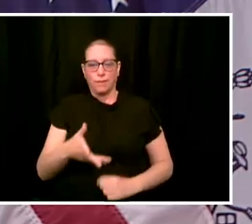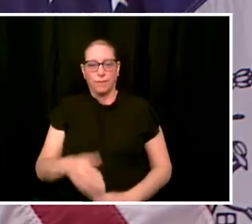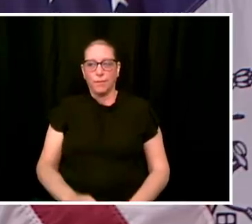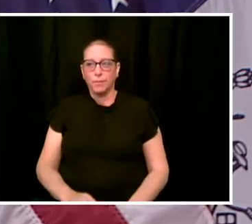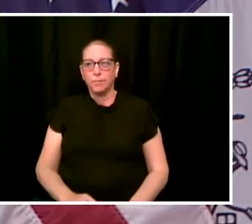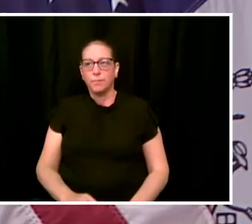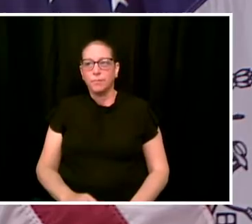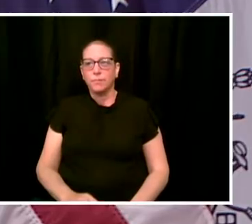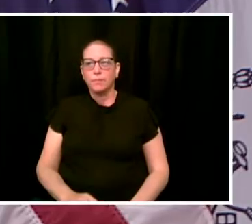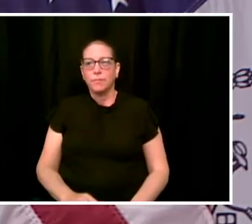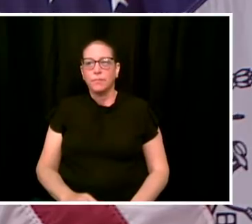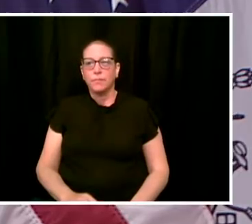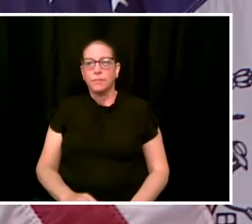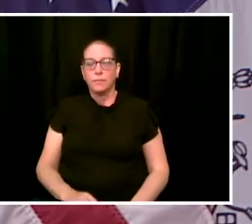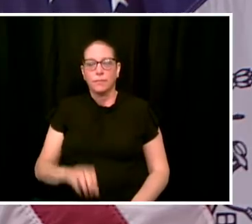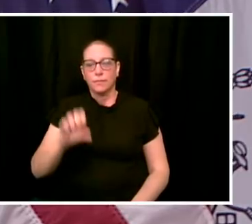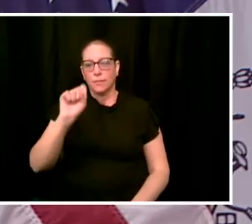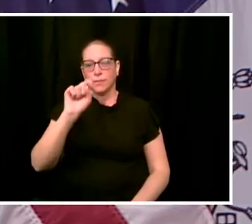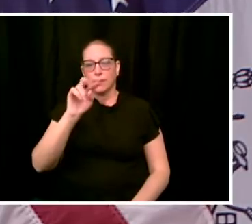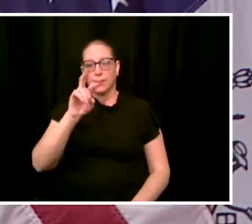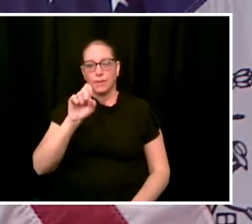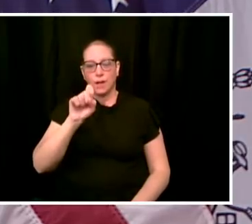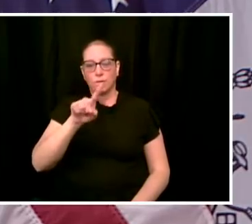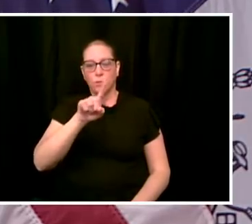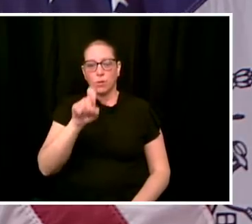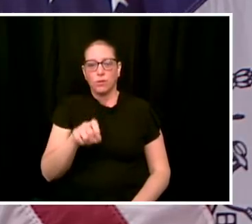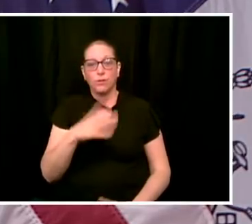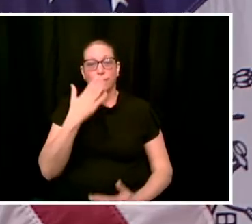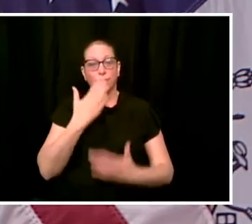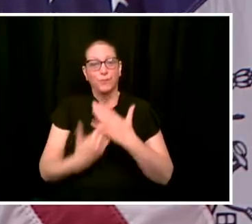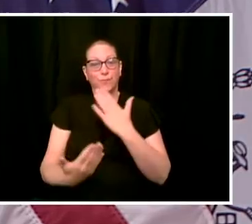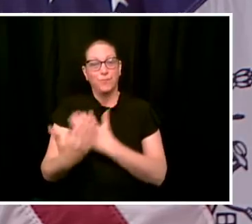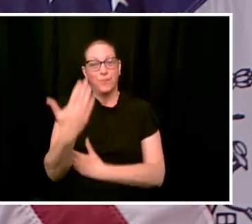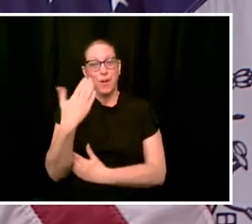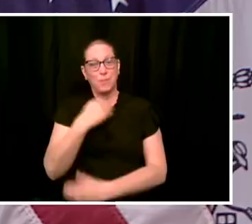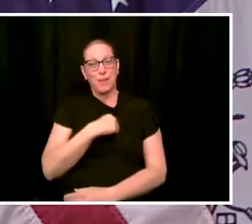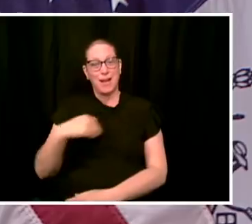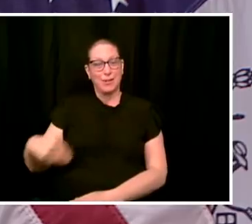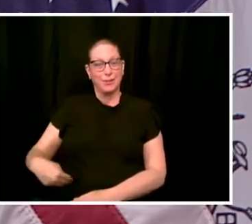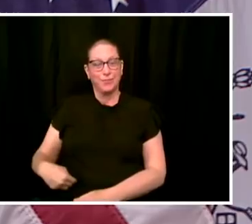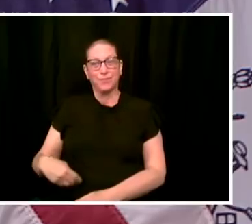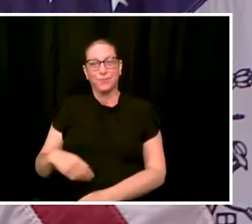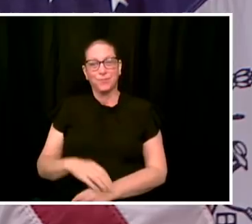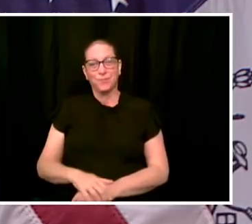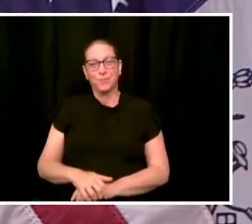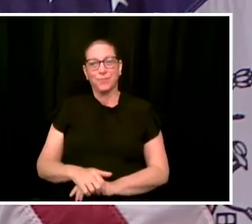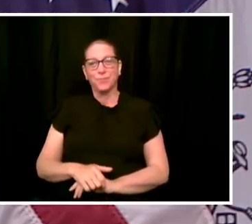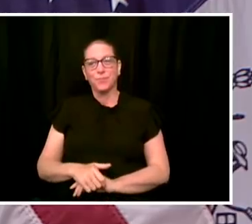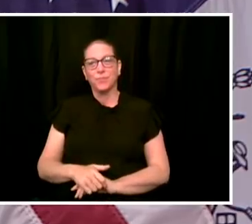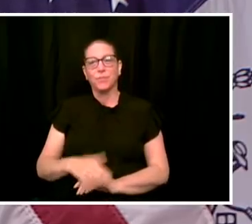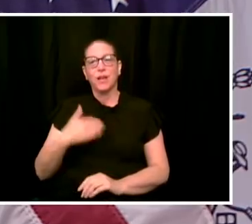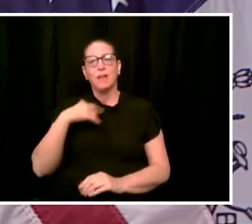WE NEED TO TAKE STEPS FOR OPENING UP. LAST TWO FOR THE DAY. GOOD MORNING, EVERYONE ON THE